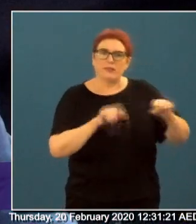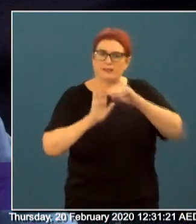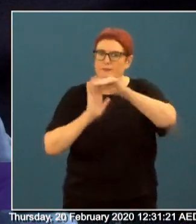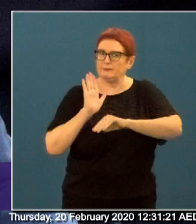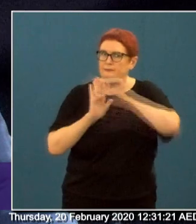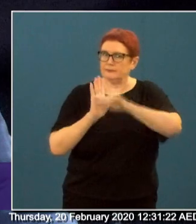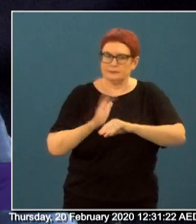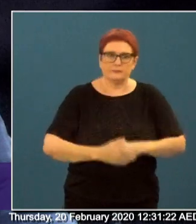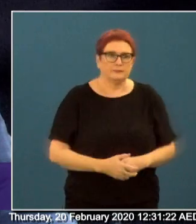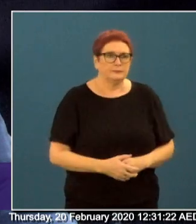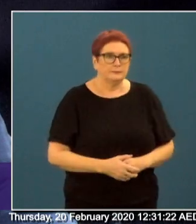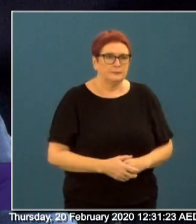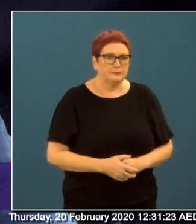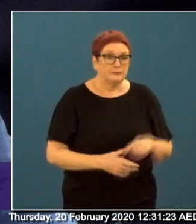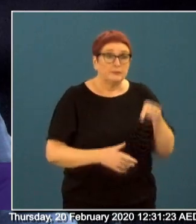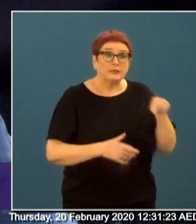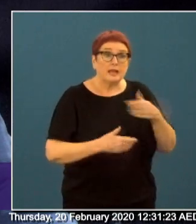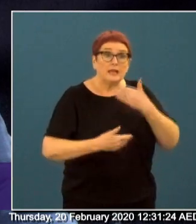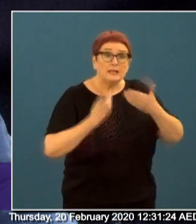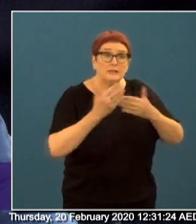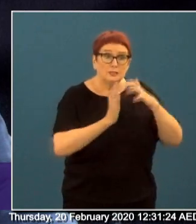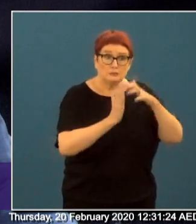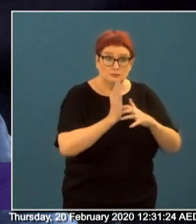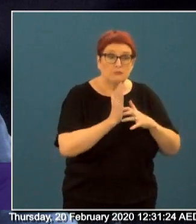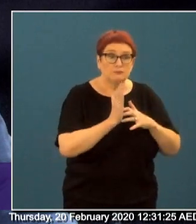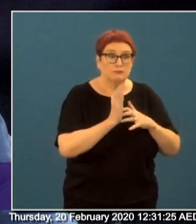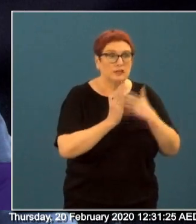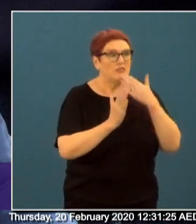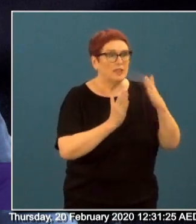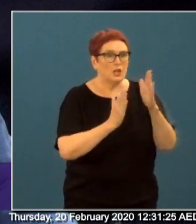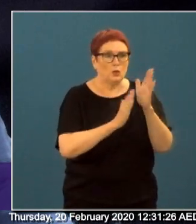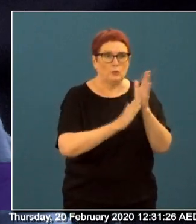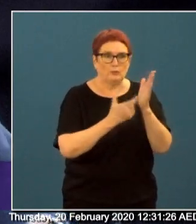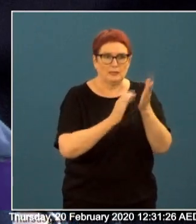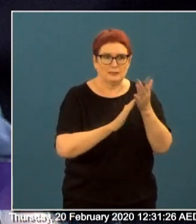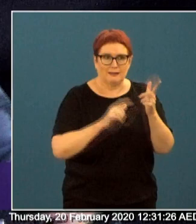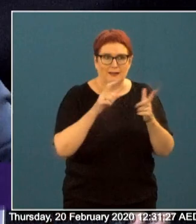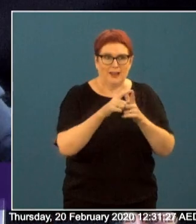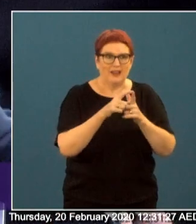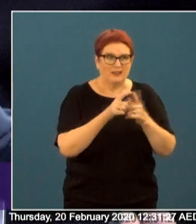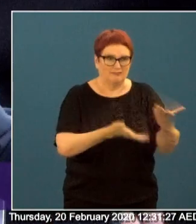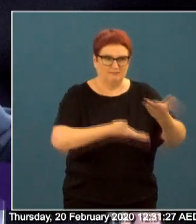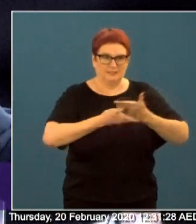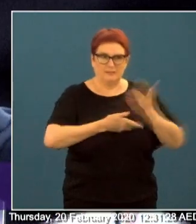All right. We have a copy of that definition, which Mr Head has very helpfully included in his statement.